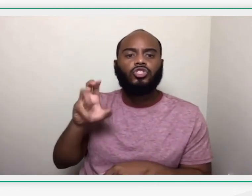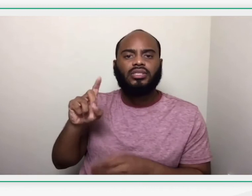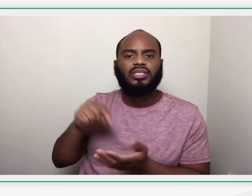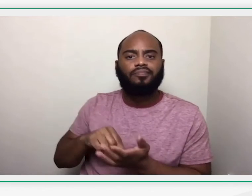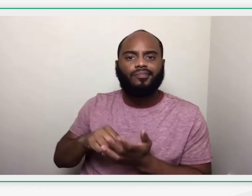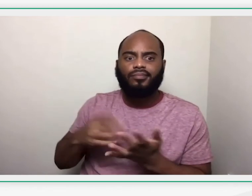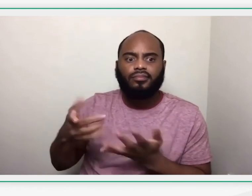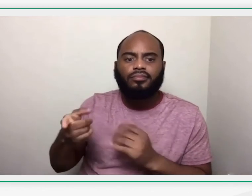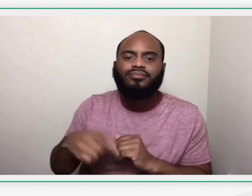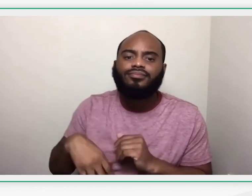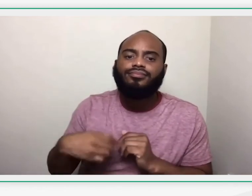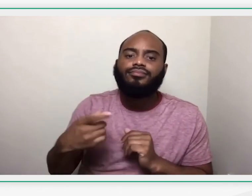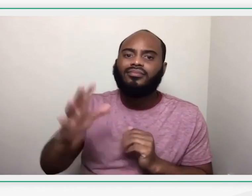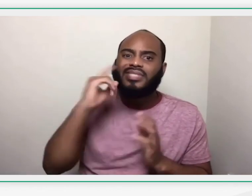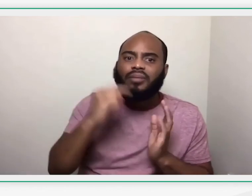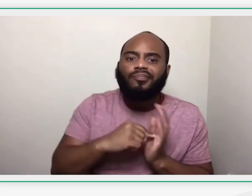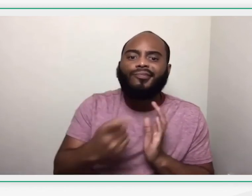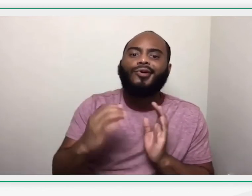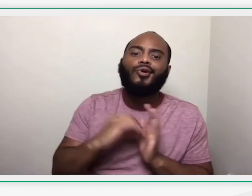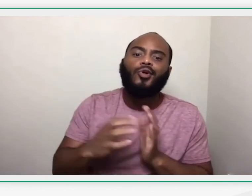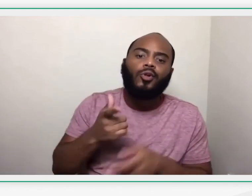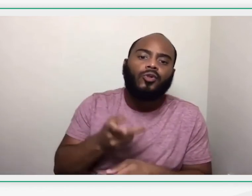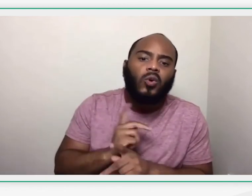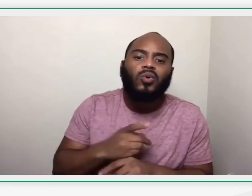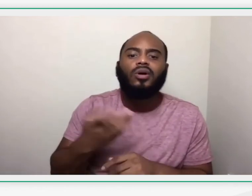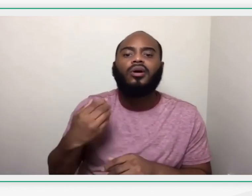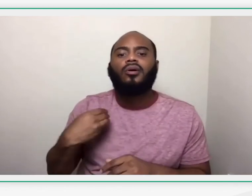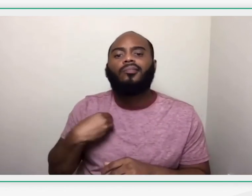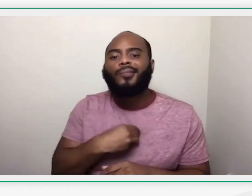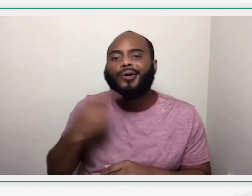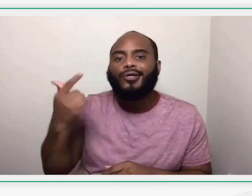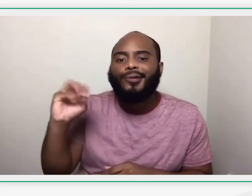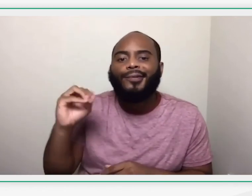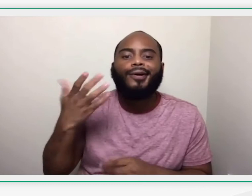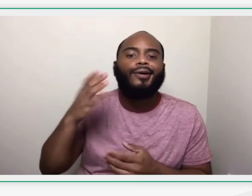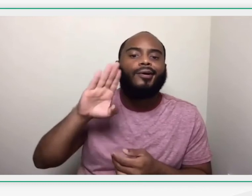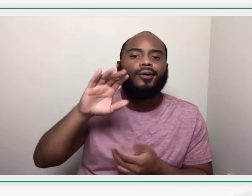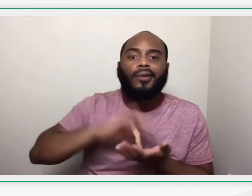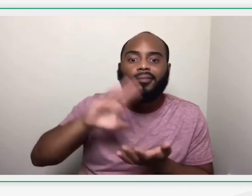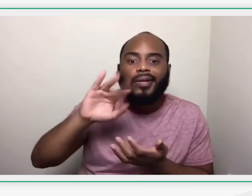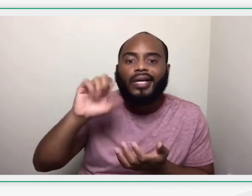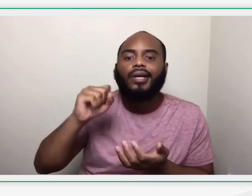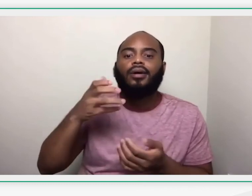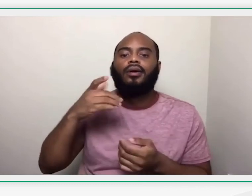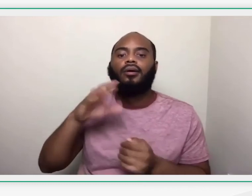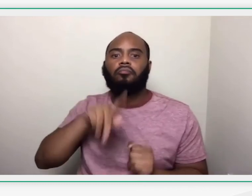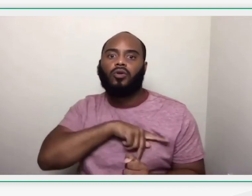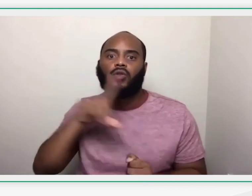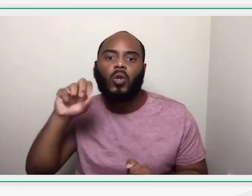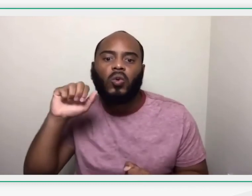Unsecured debts are, for example, student loans, gym memberships, medical bills, personal loans,